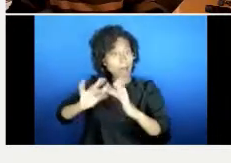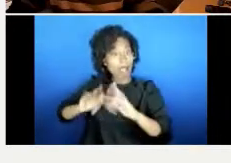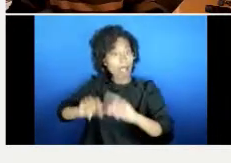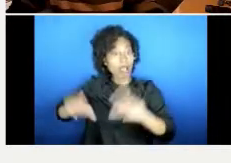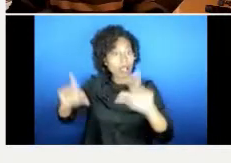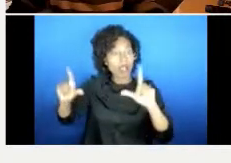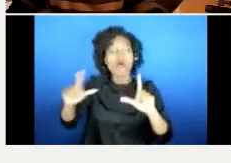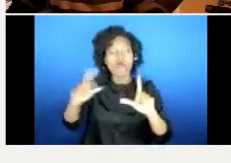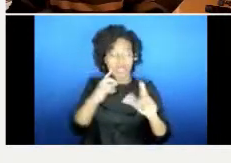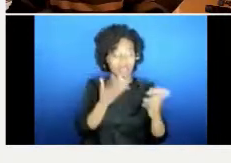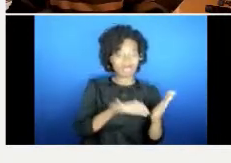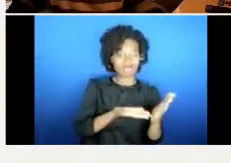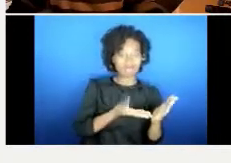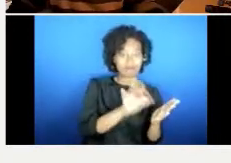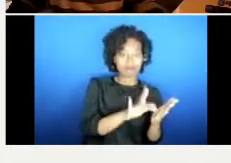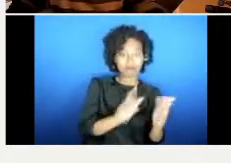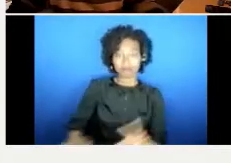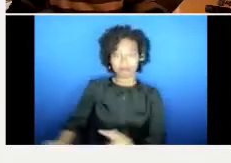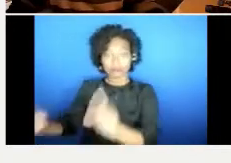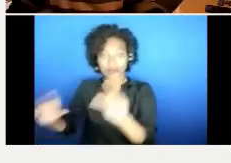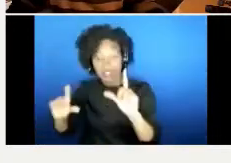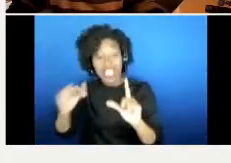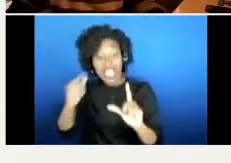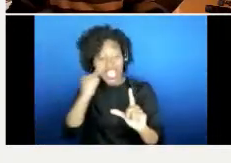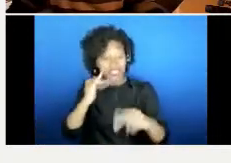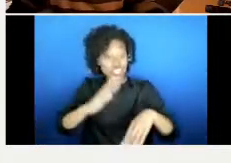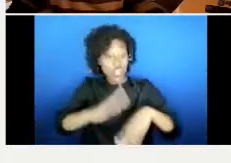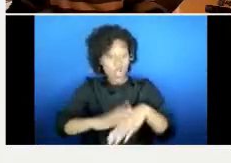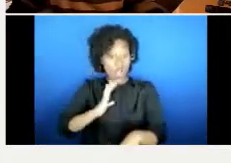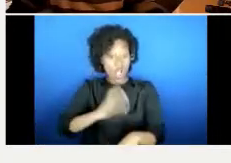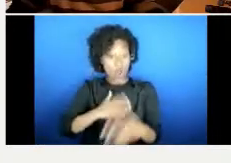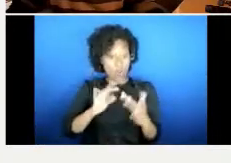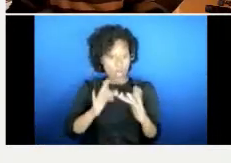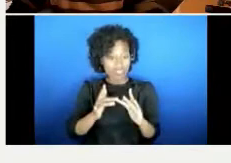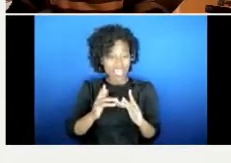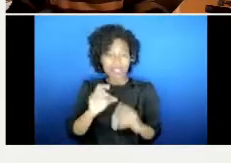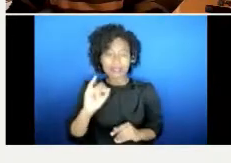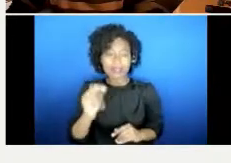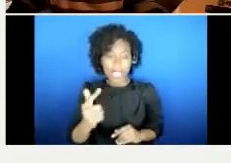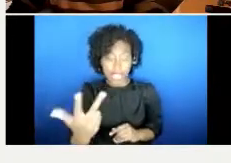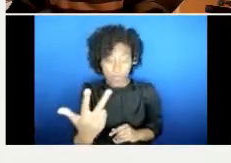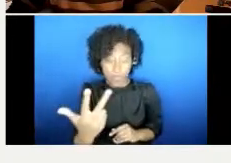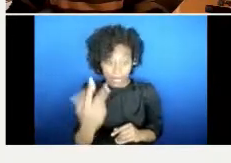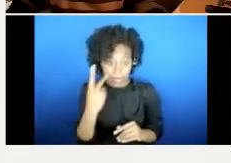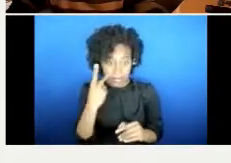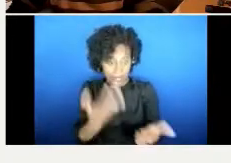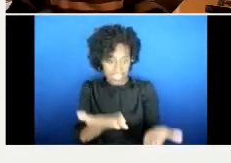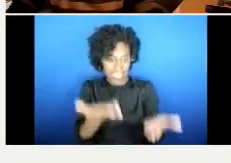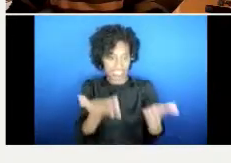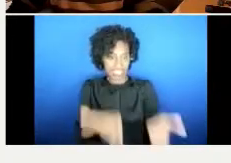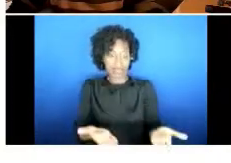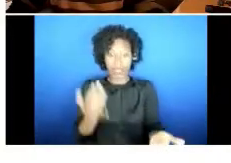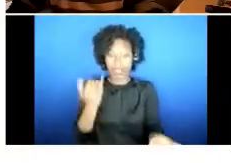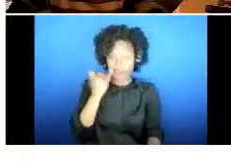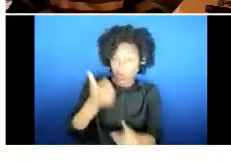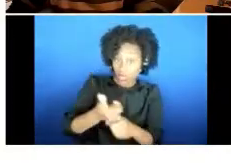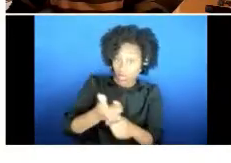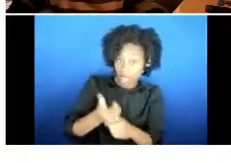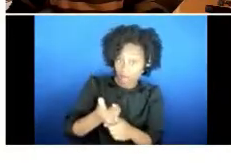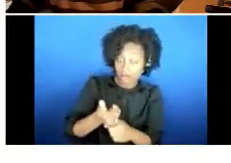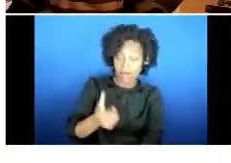SIG 3, it's there. and if you are an officer of SIG 3 you can click there to go to your